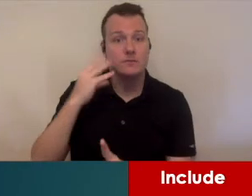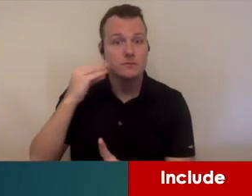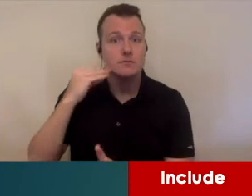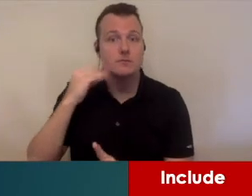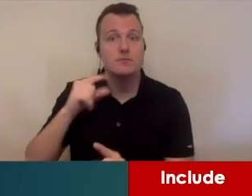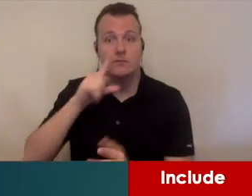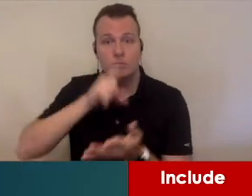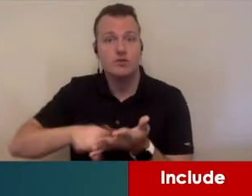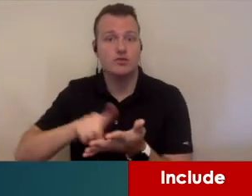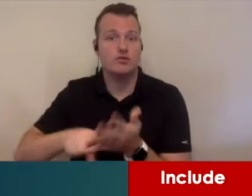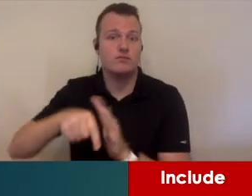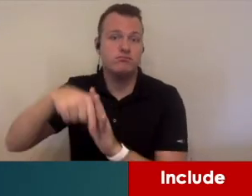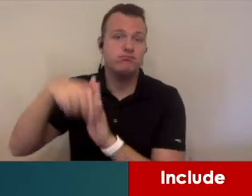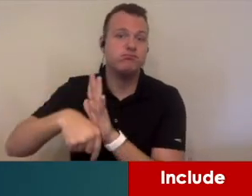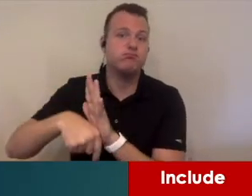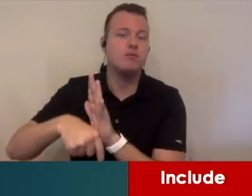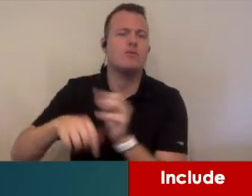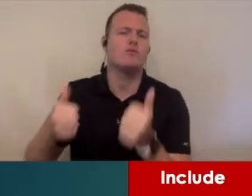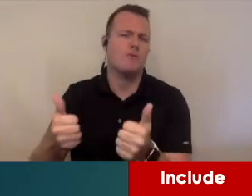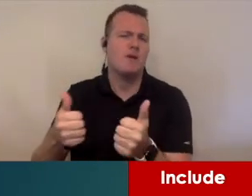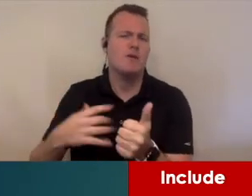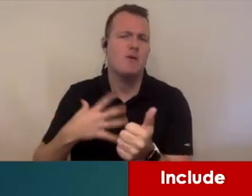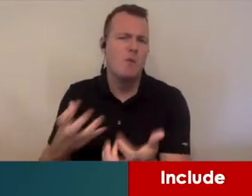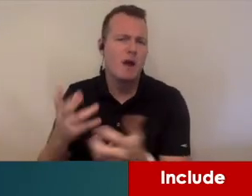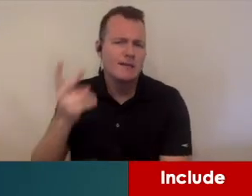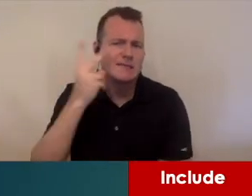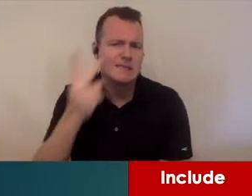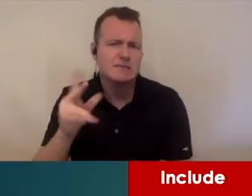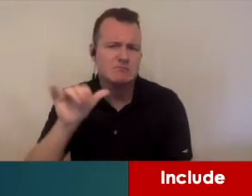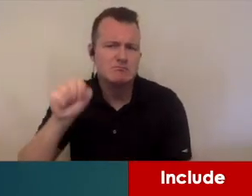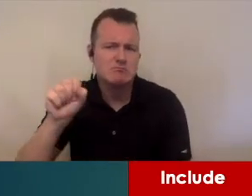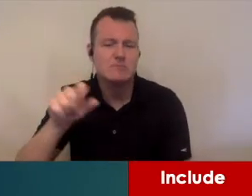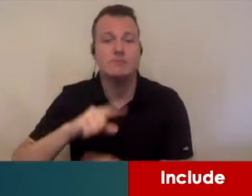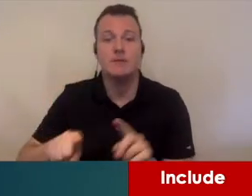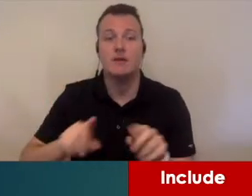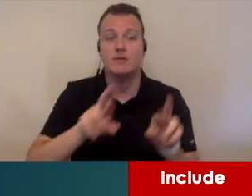experience, then great. I want to see that, but a resume is